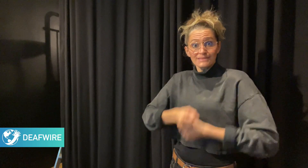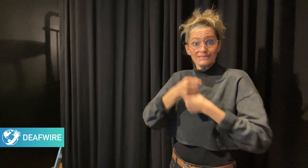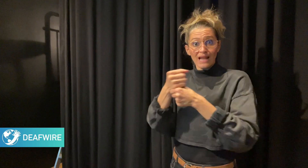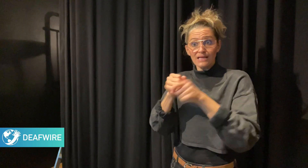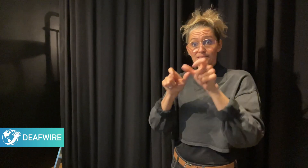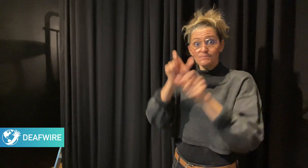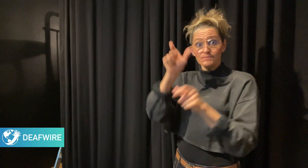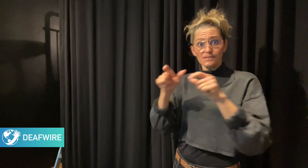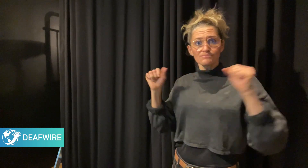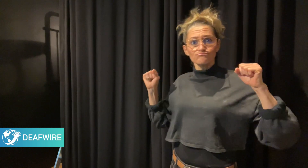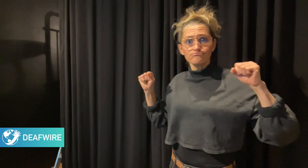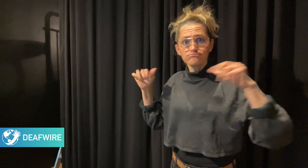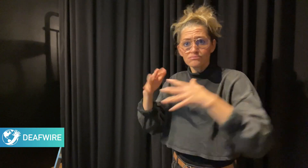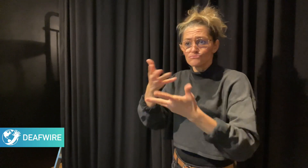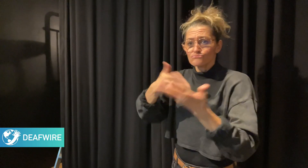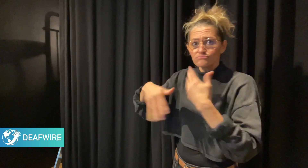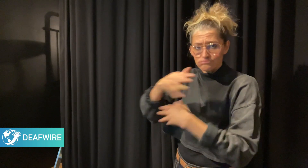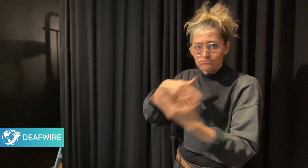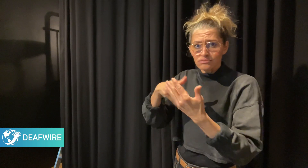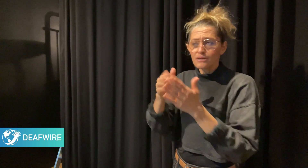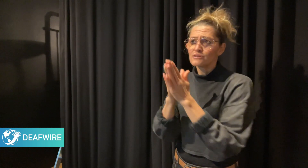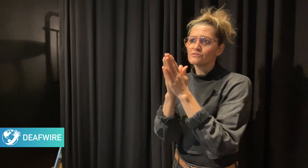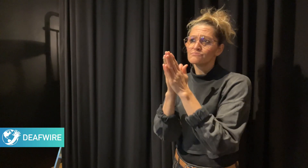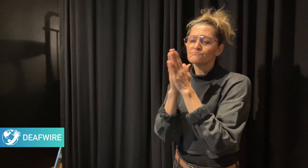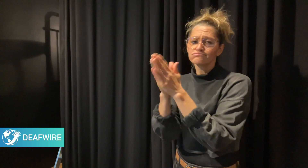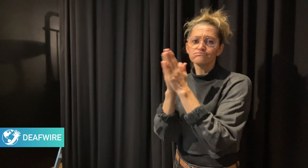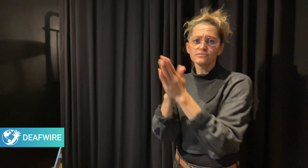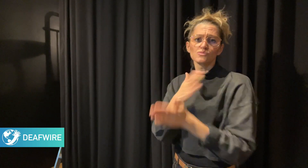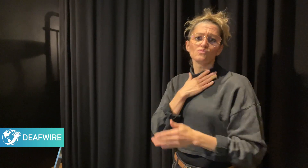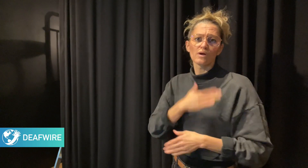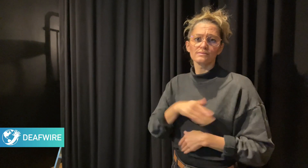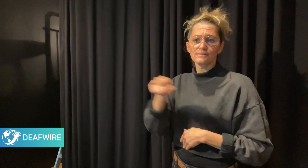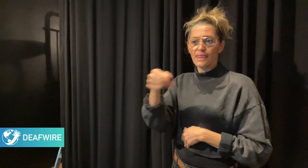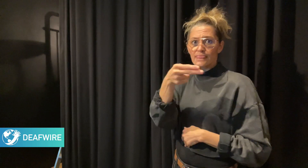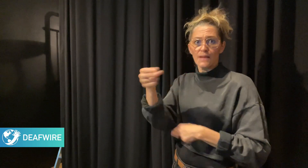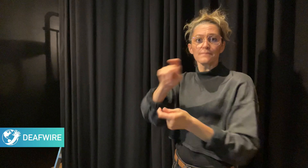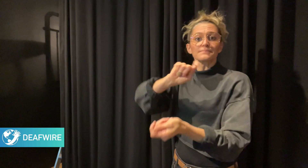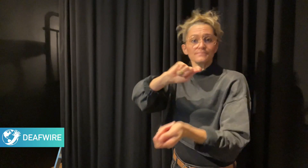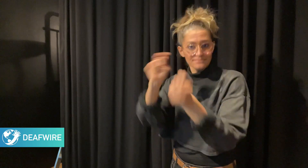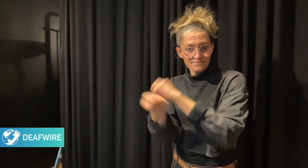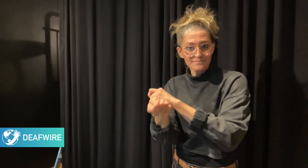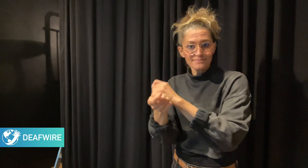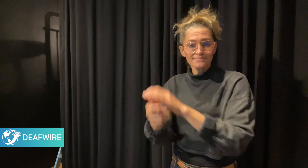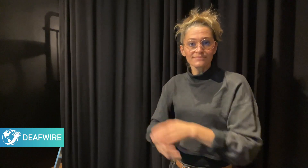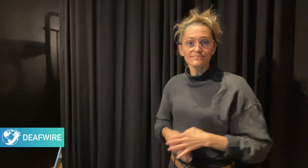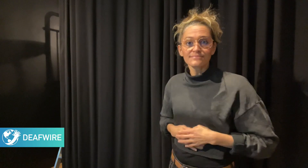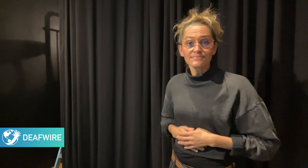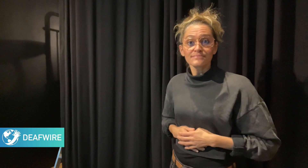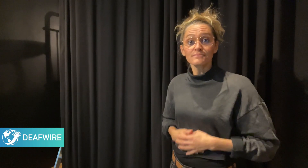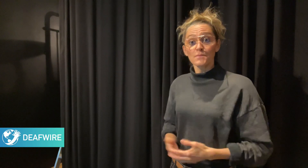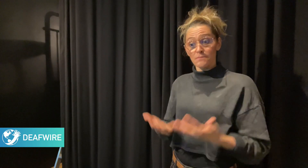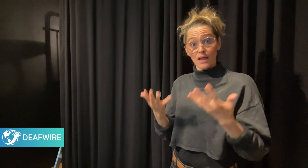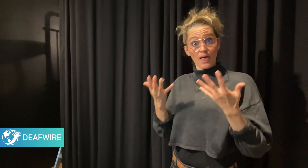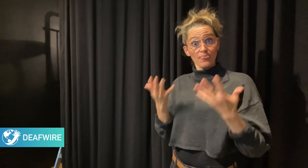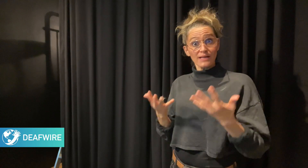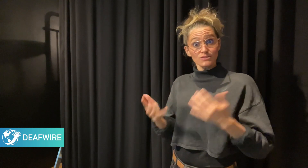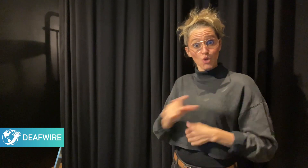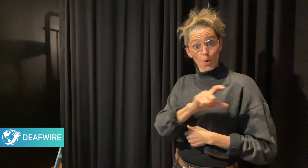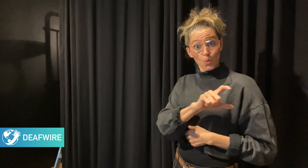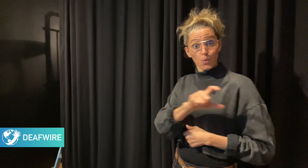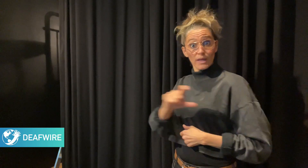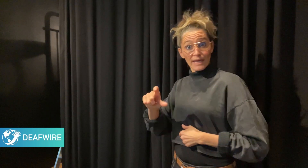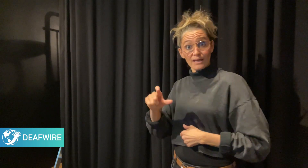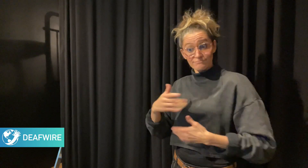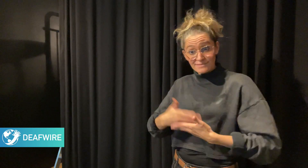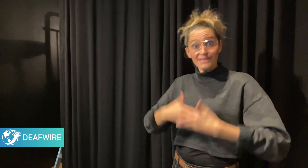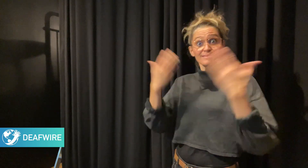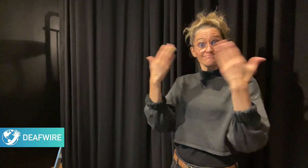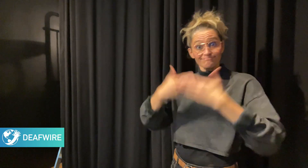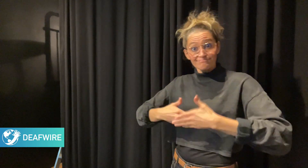Throughout this week, the WFD will host many activities and